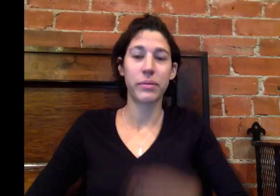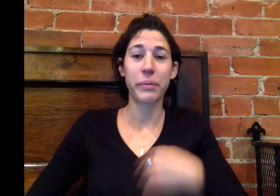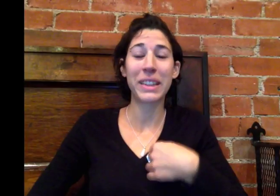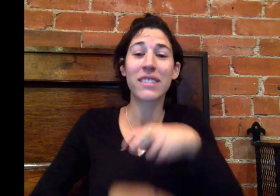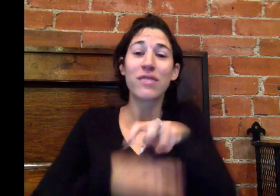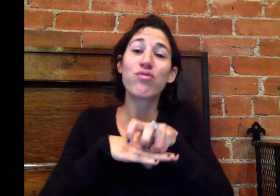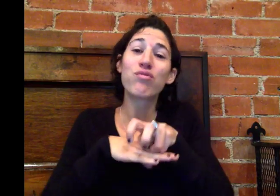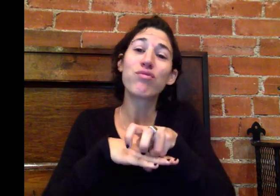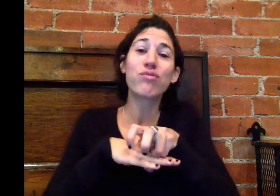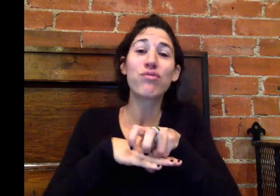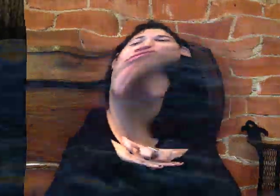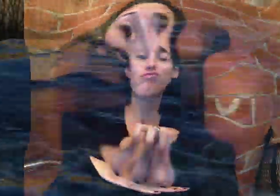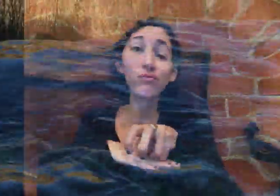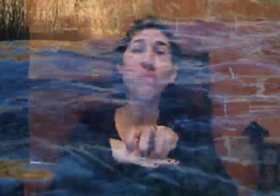And me, nothing, absolutely nothing.